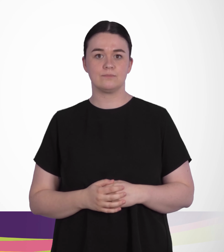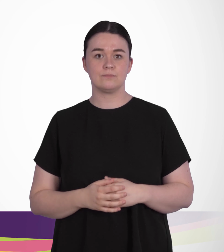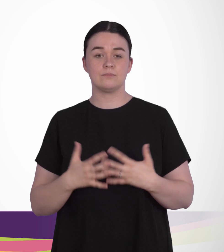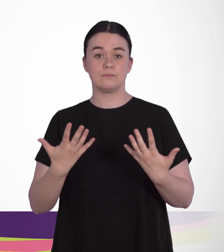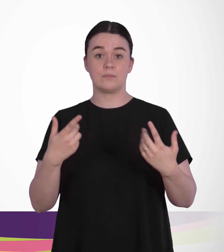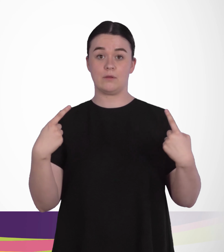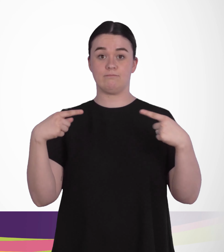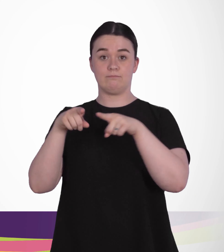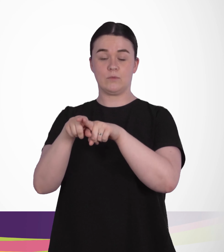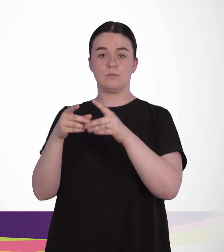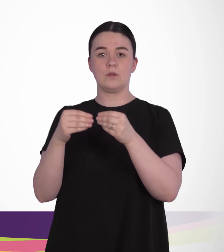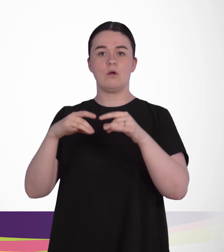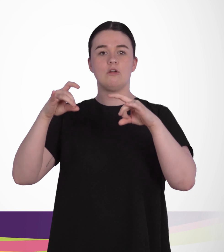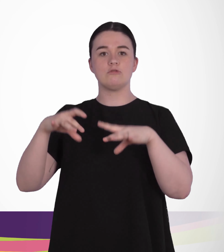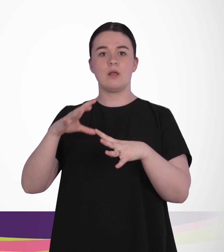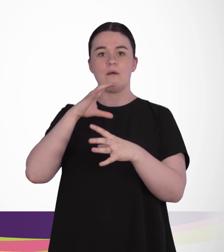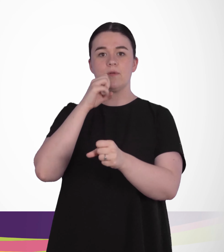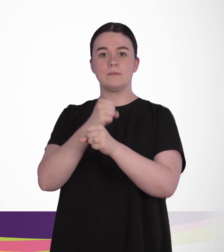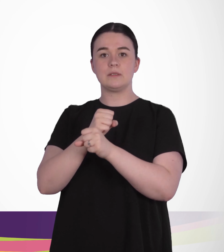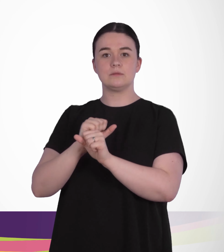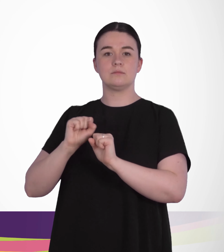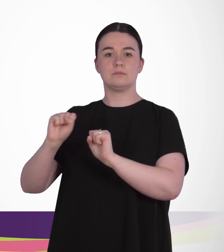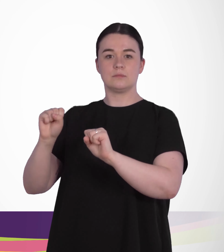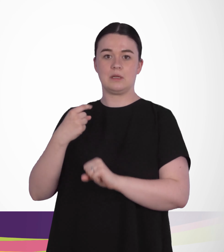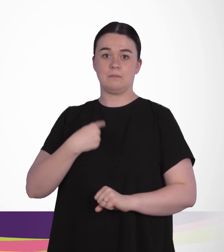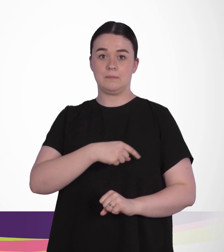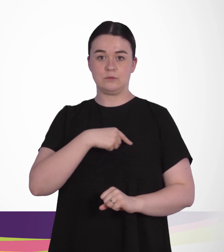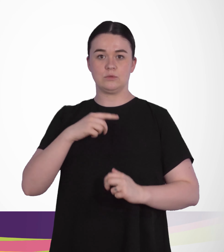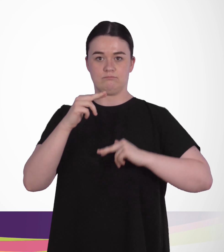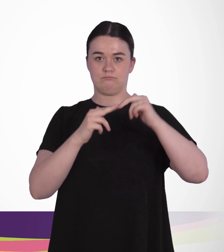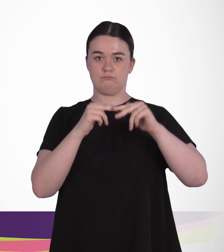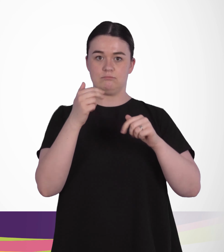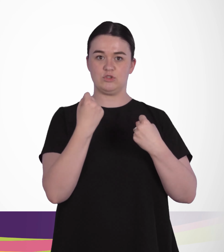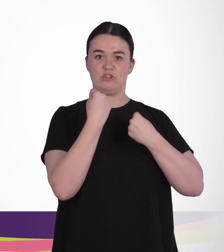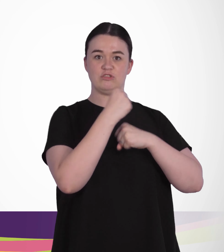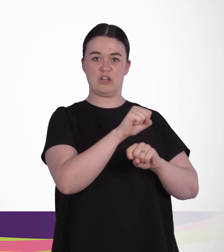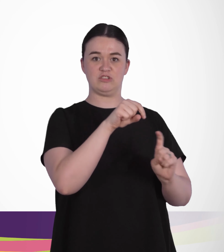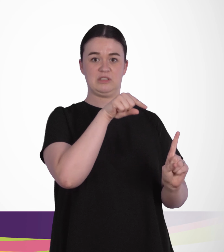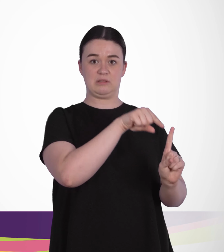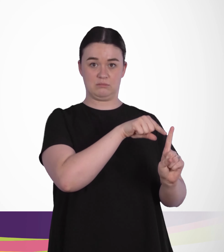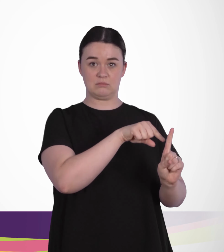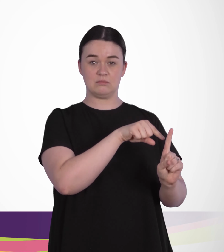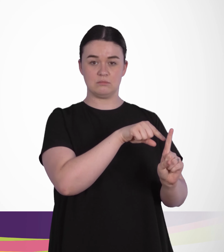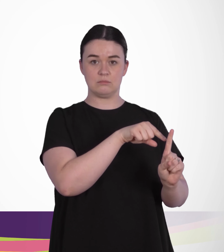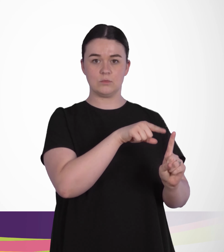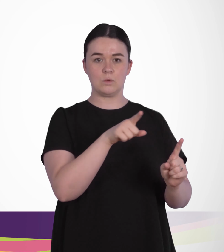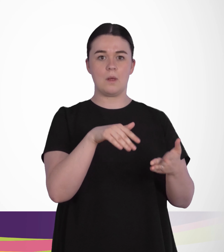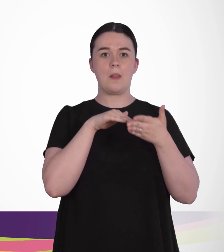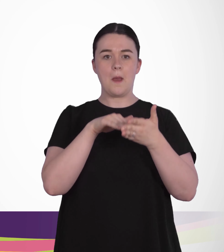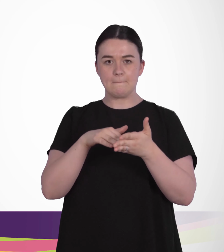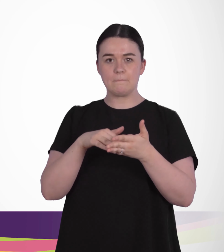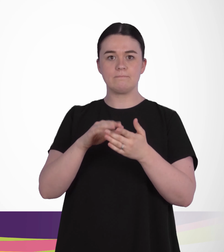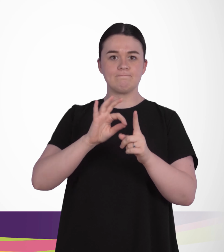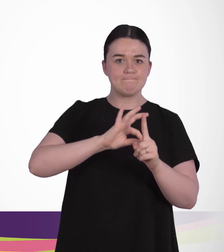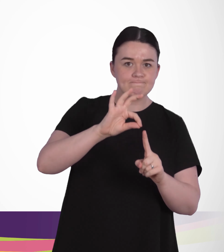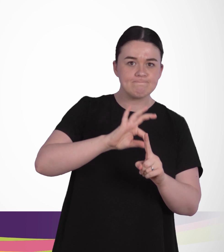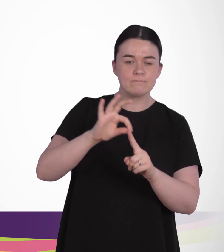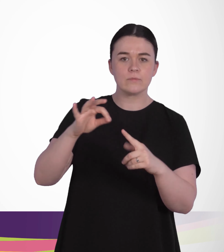In line with the Australian Government’s commitment to develop a Strategy to help drive improved